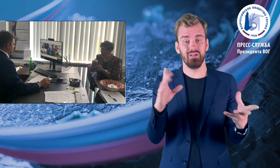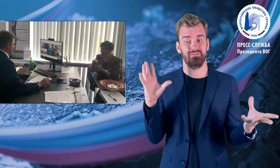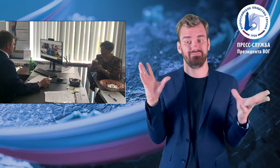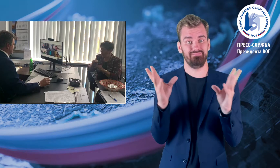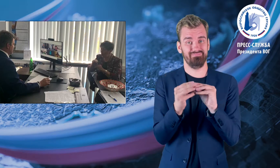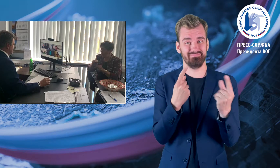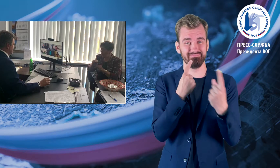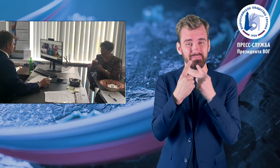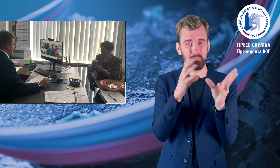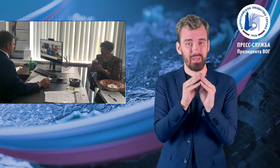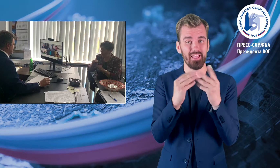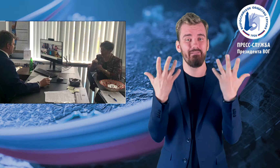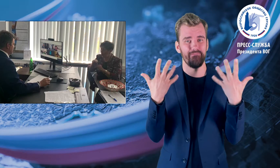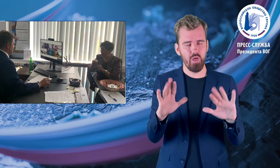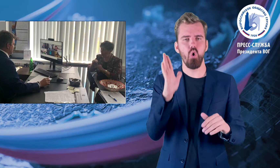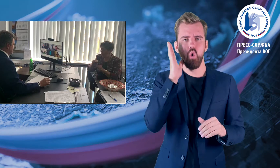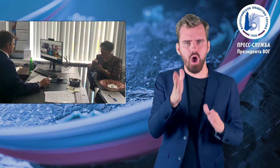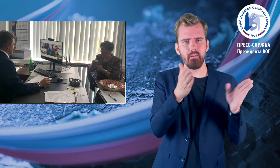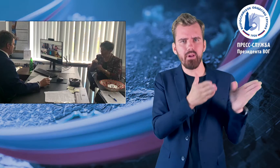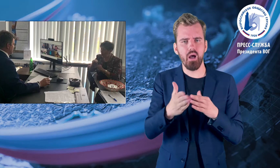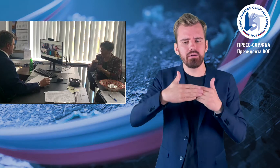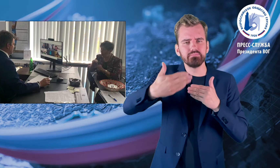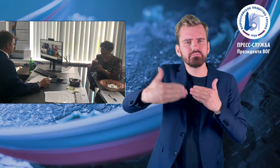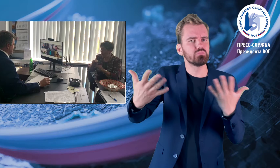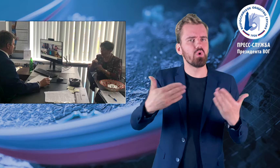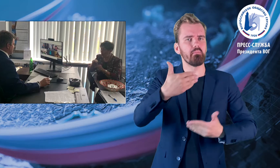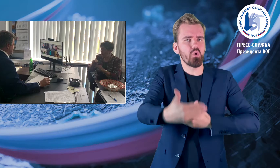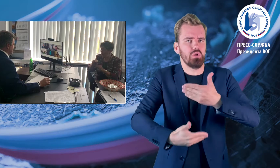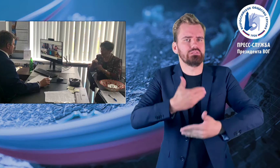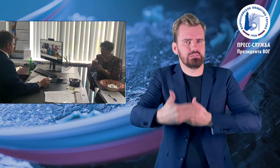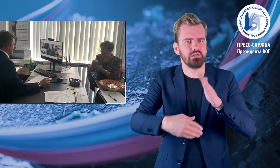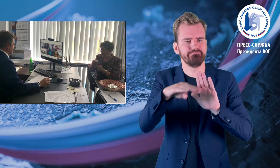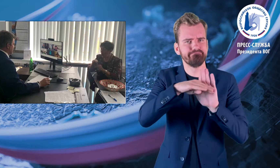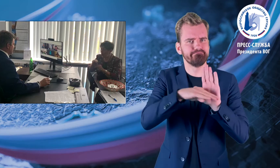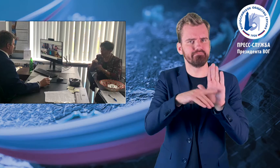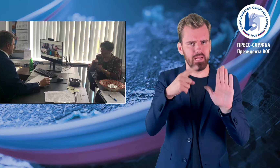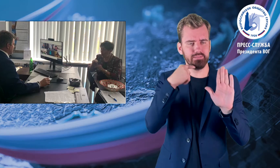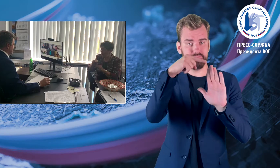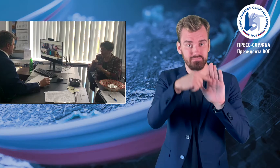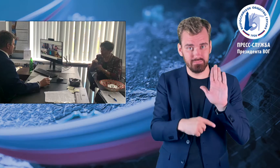As a result of the meeting, the relevant instructions will be prepared,